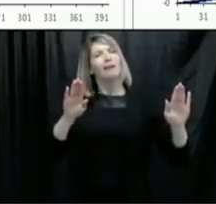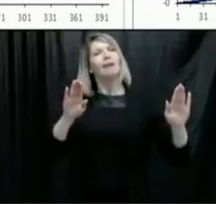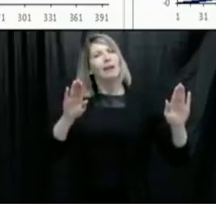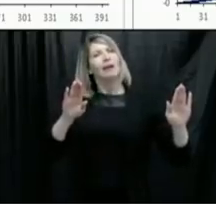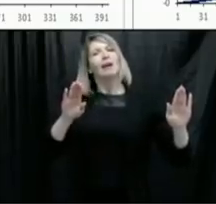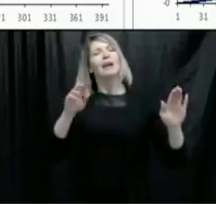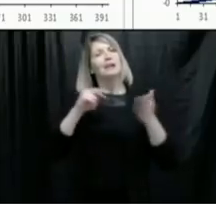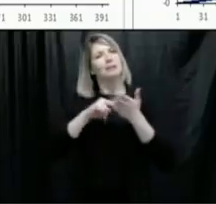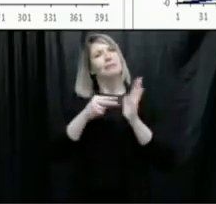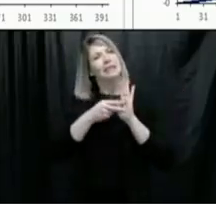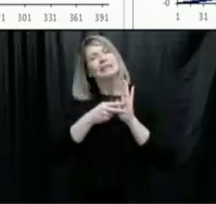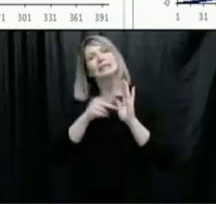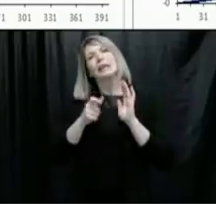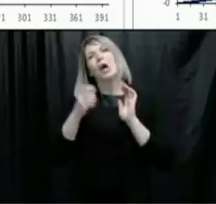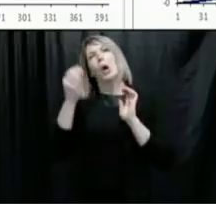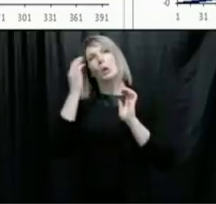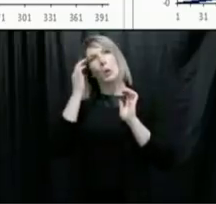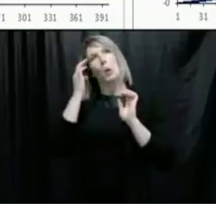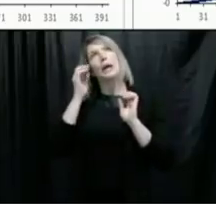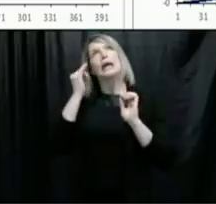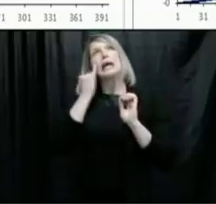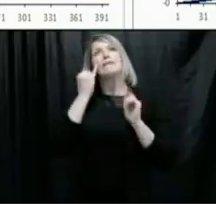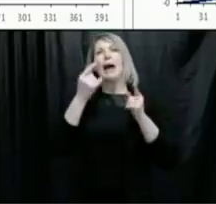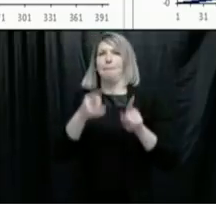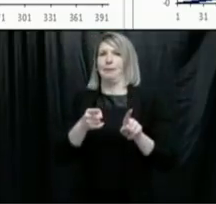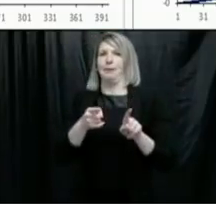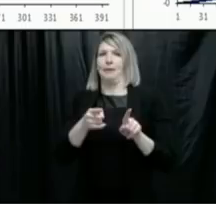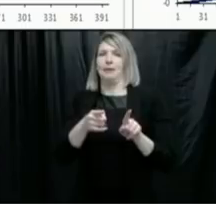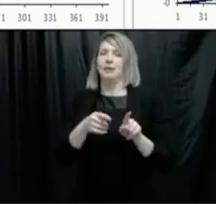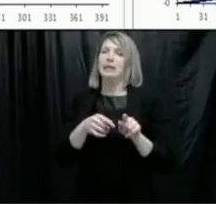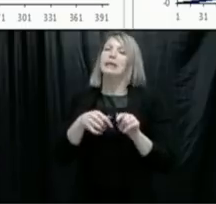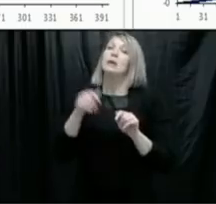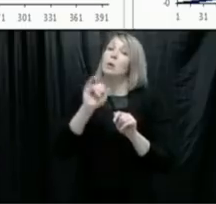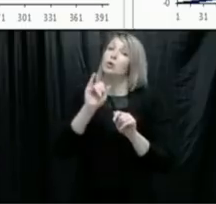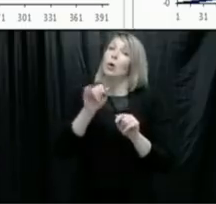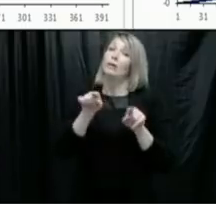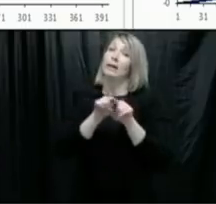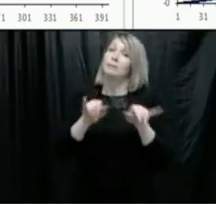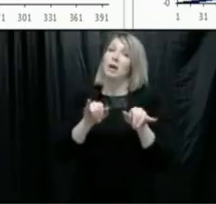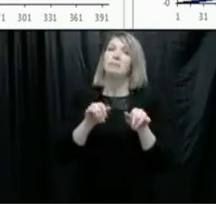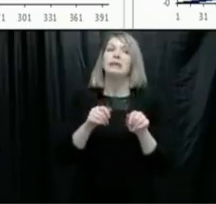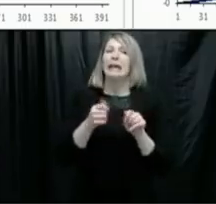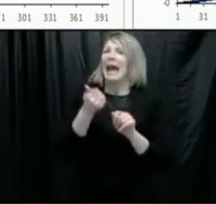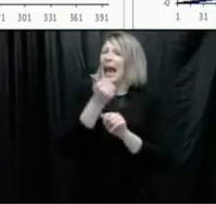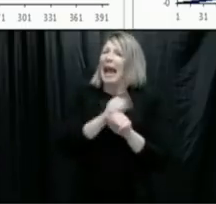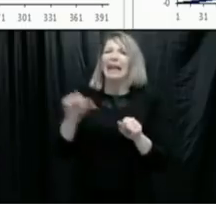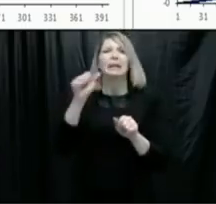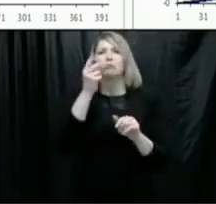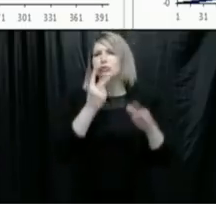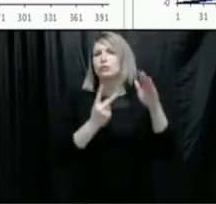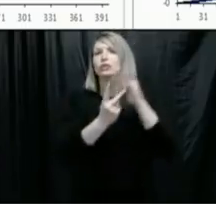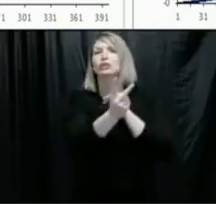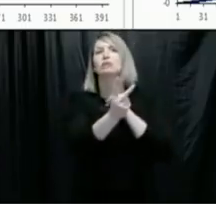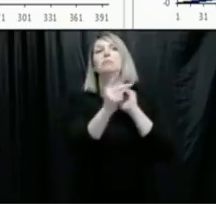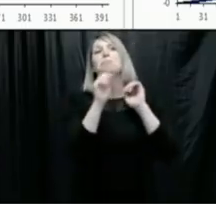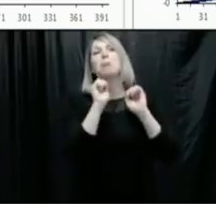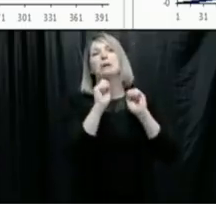THE CAVEAT YARDING THE MODEL WE'RE SHORT IN TERMS OF I.C.U.